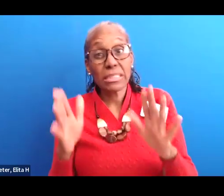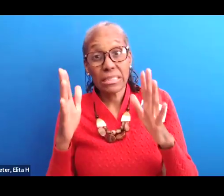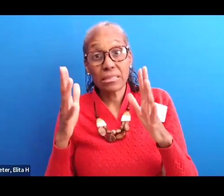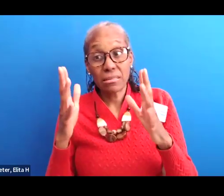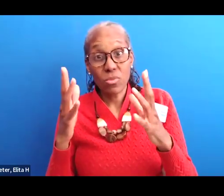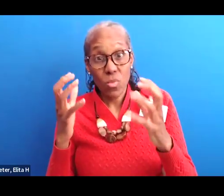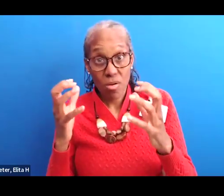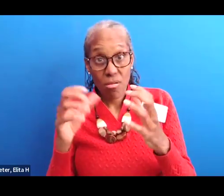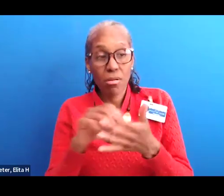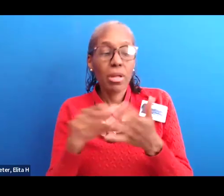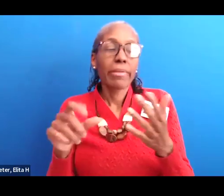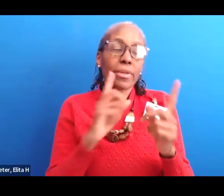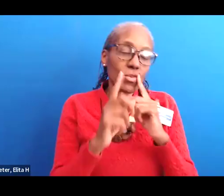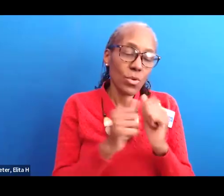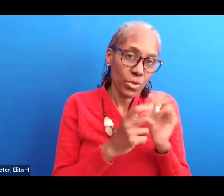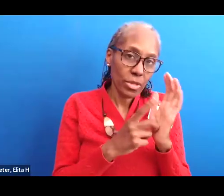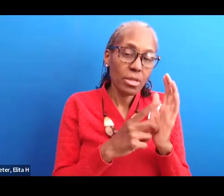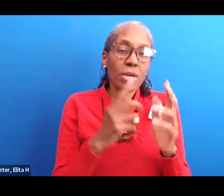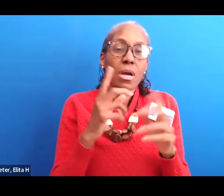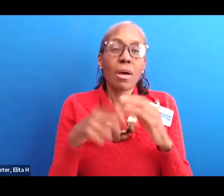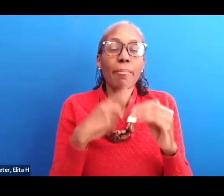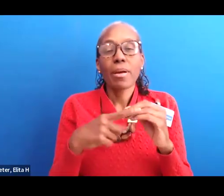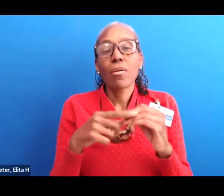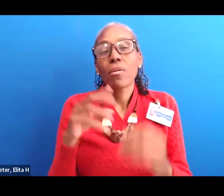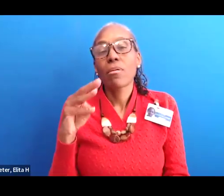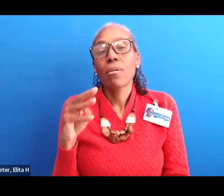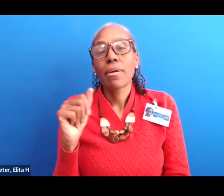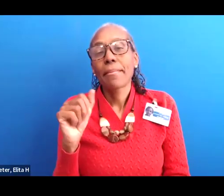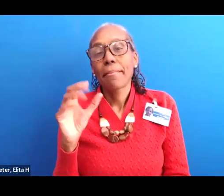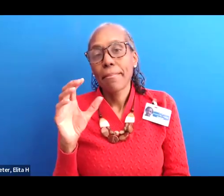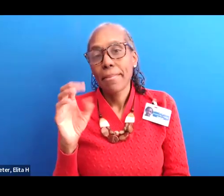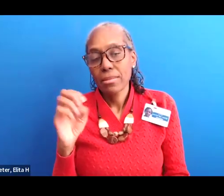healthcare professional about a mace or any of the other things.